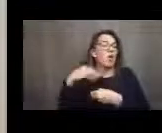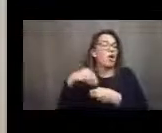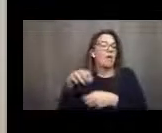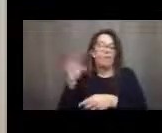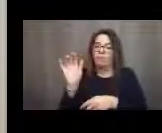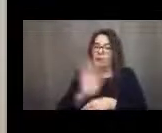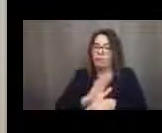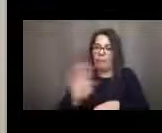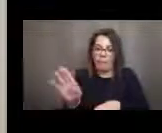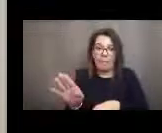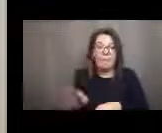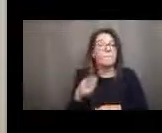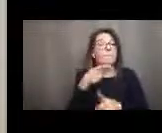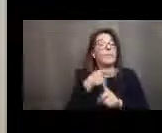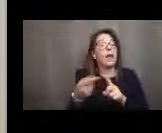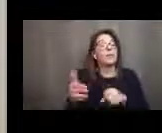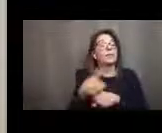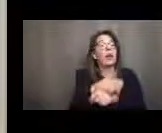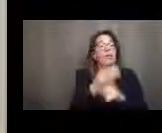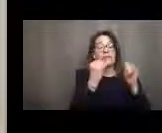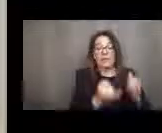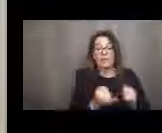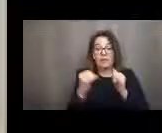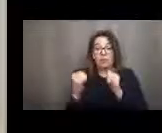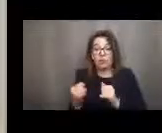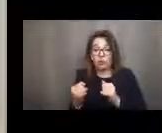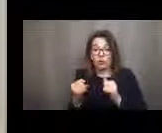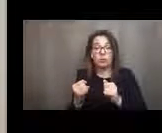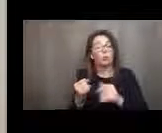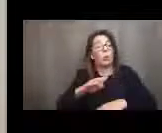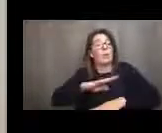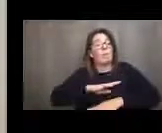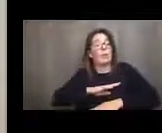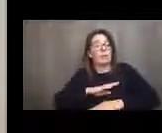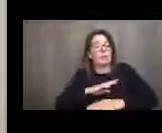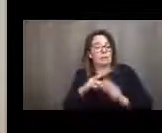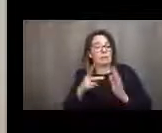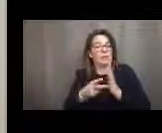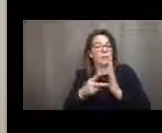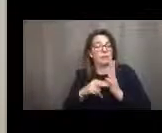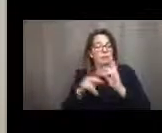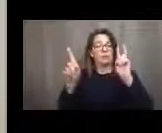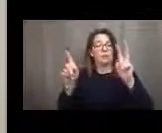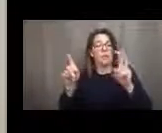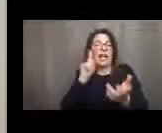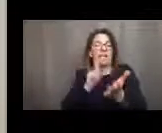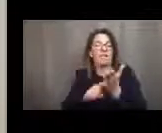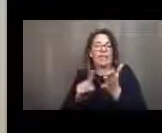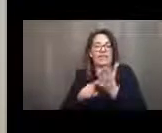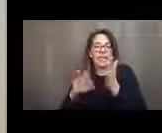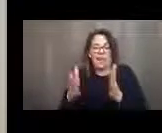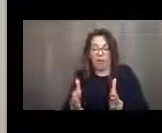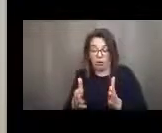It also covers individuals who meet this definition of Investigator, and that is an individual